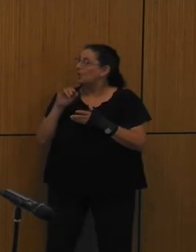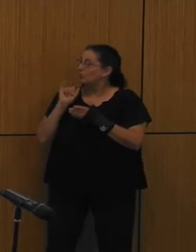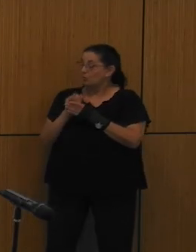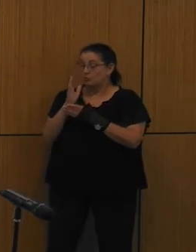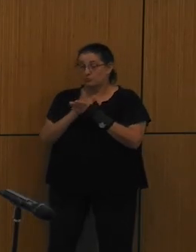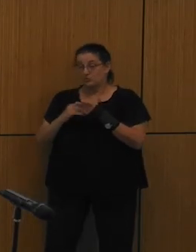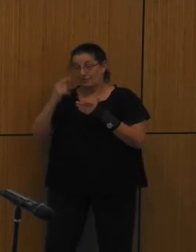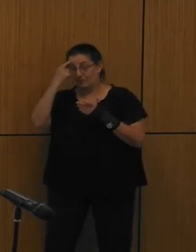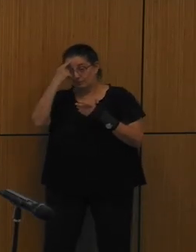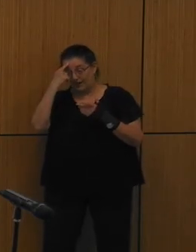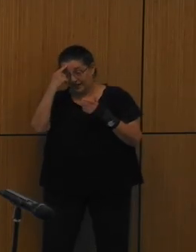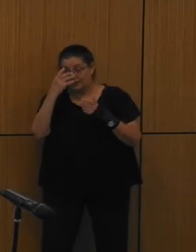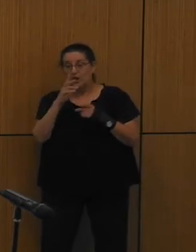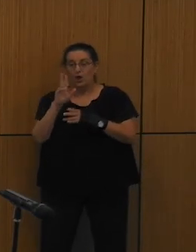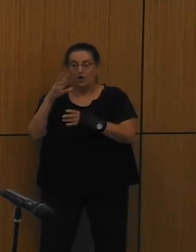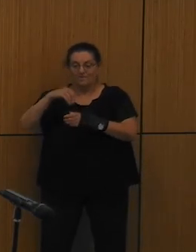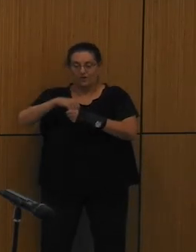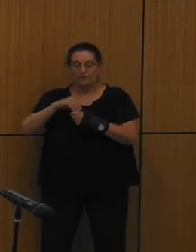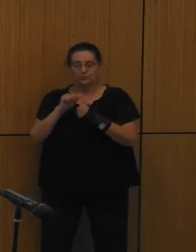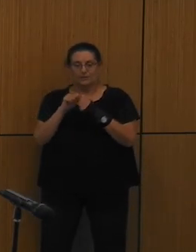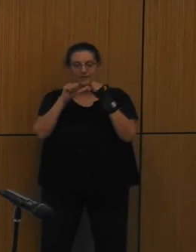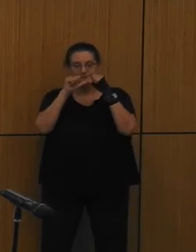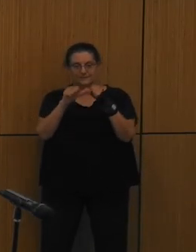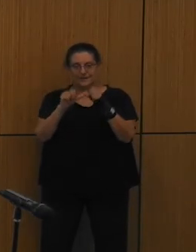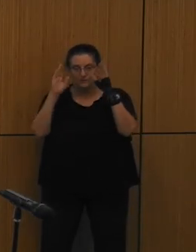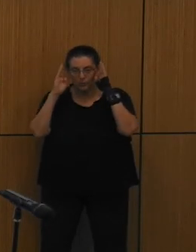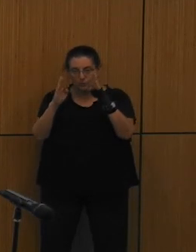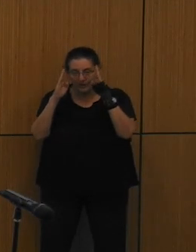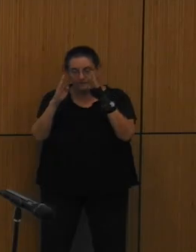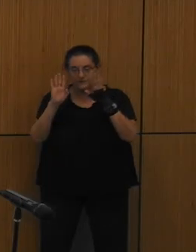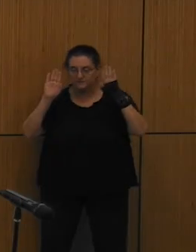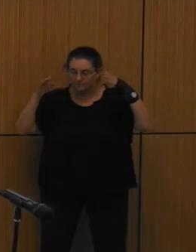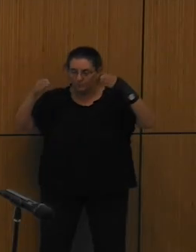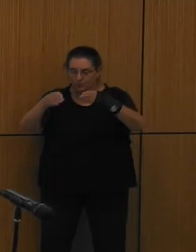in sustained attention, focus, concentration, deep engagement